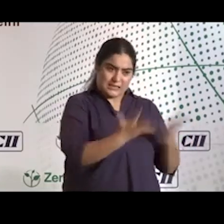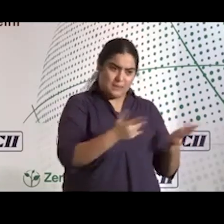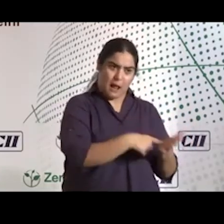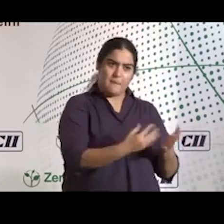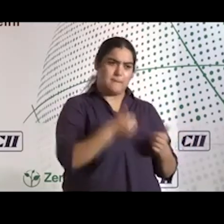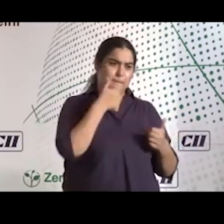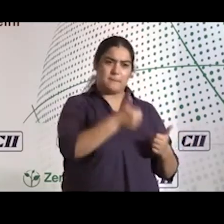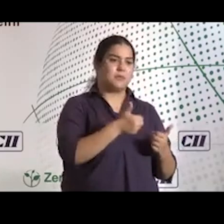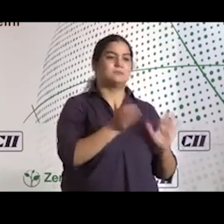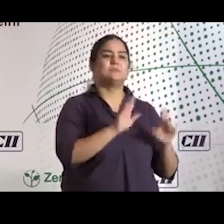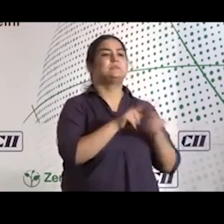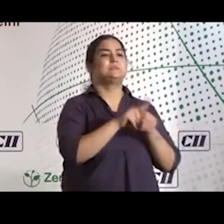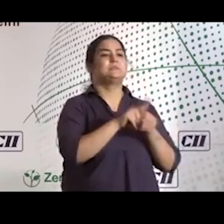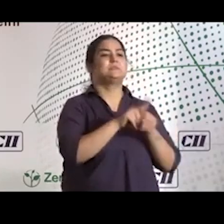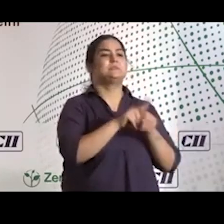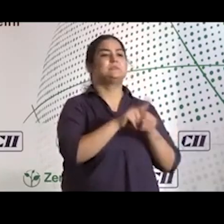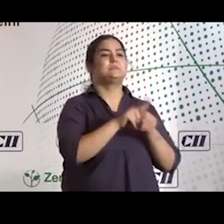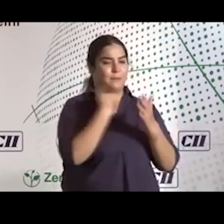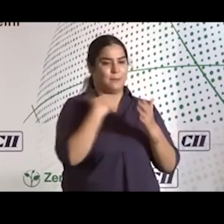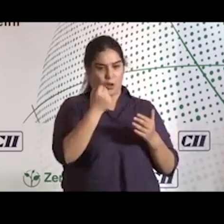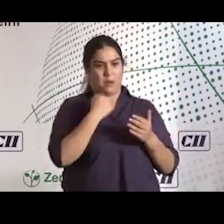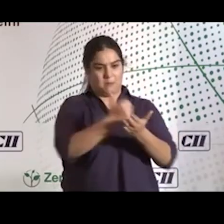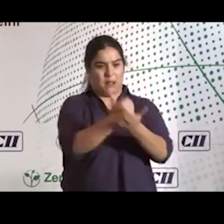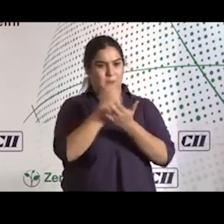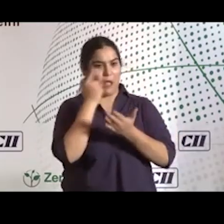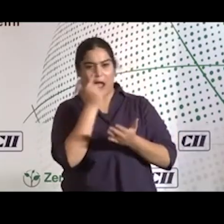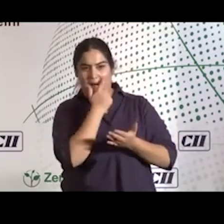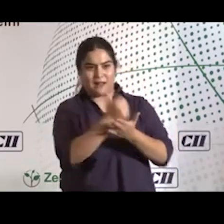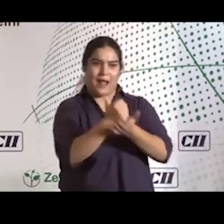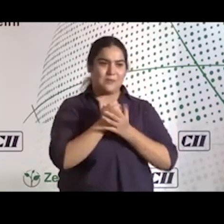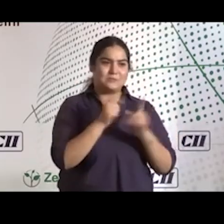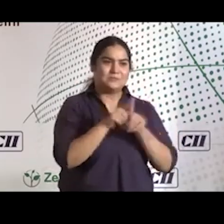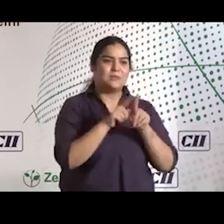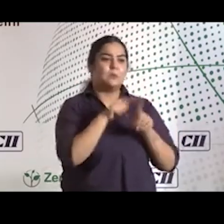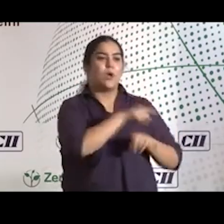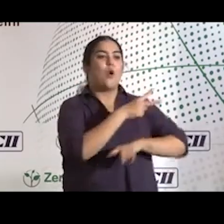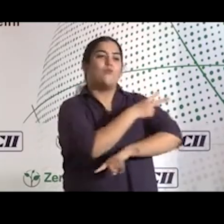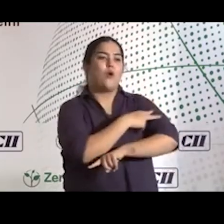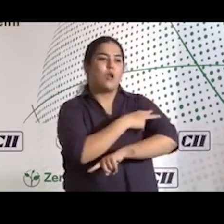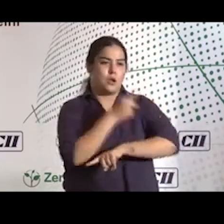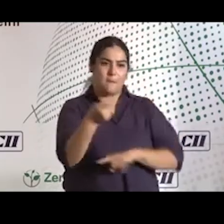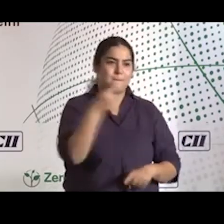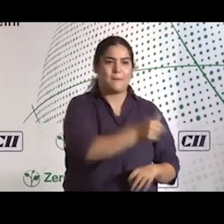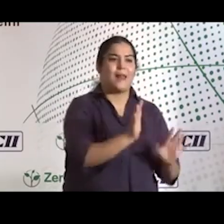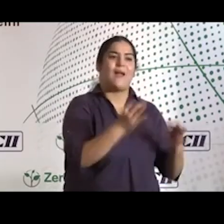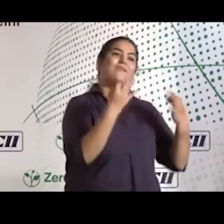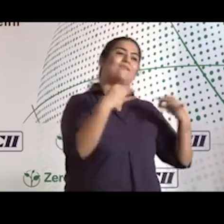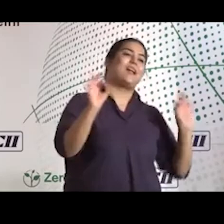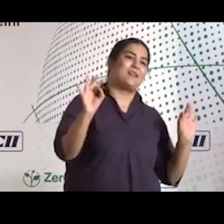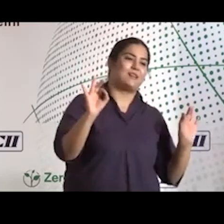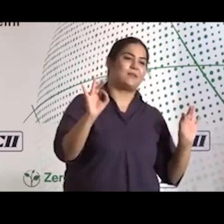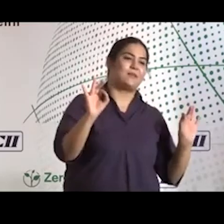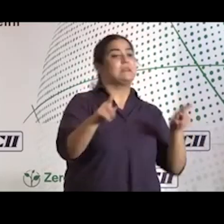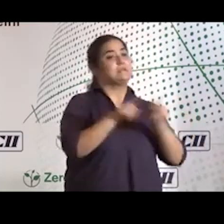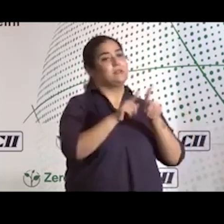my eyes is actually just a volunteer based, some simple things. So I think what we are seeing is that